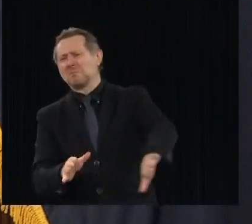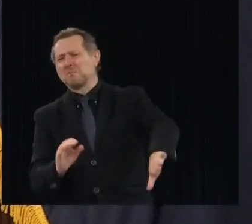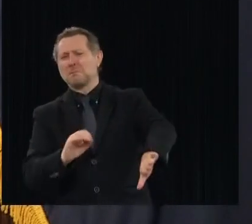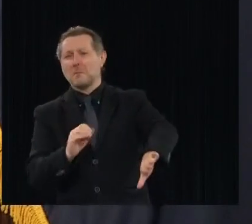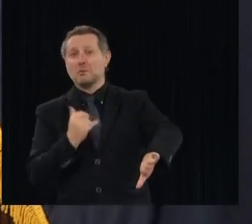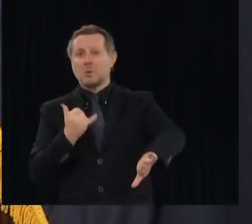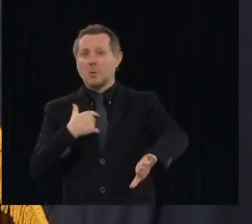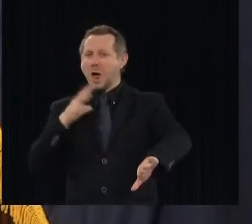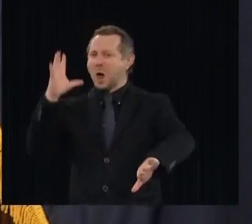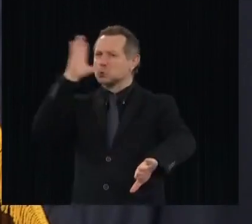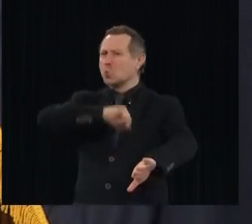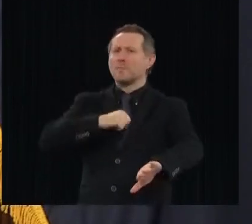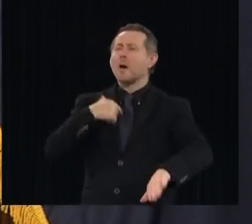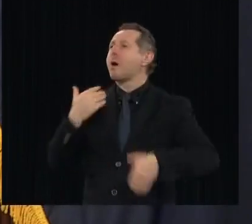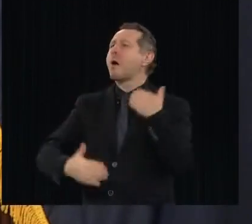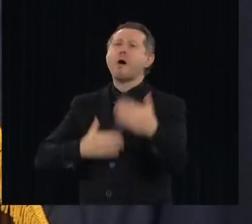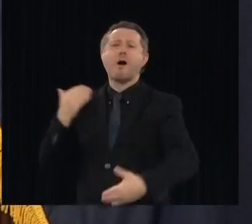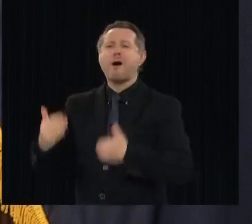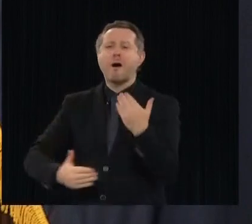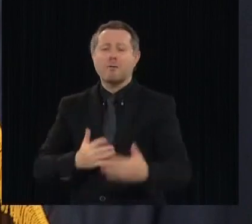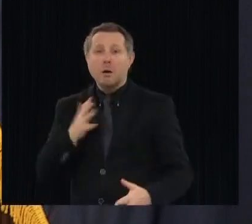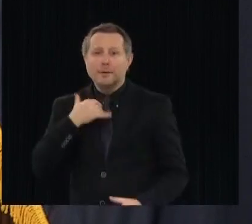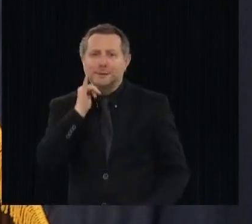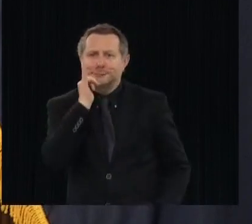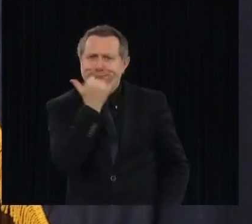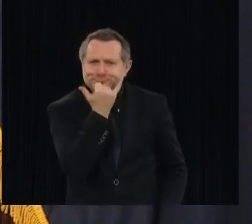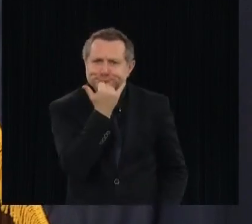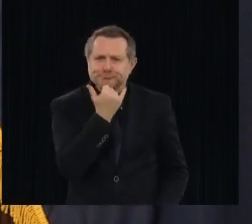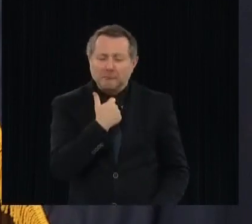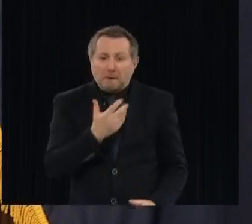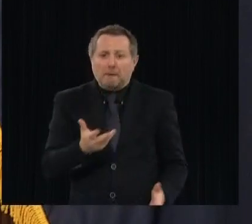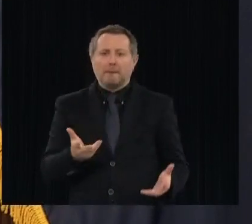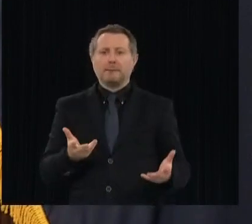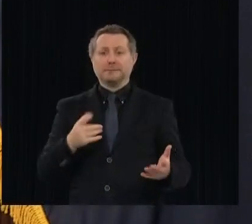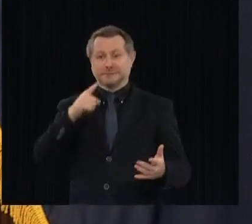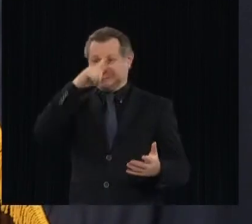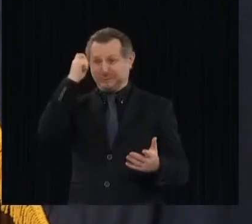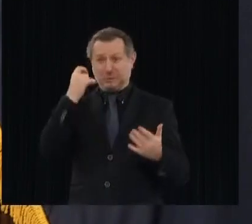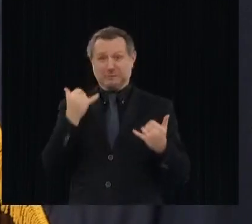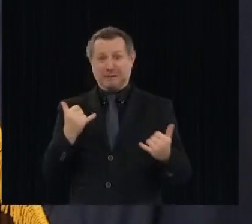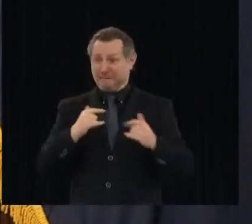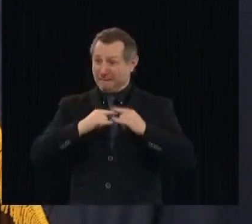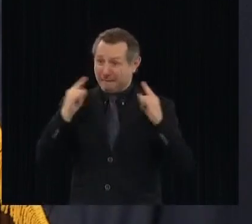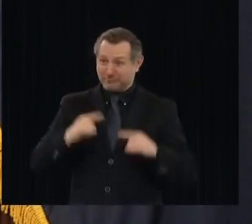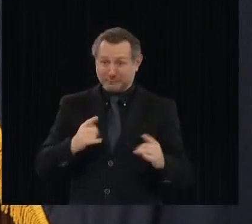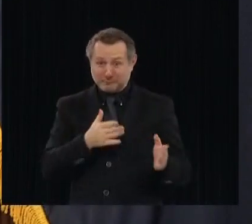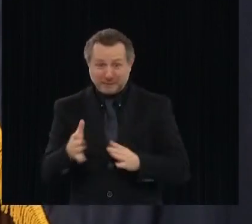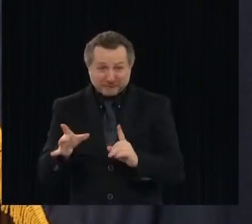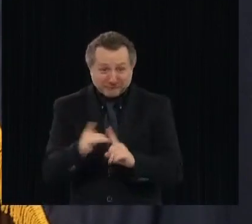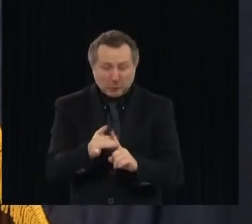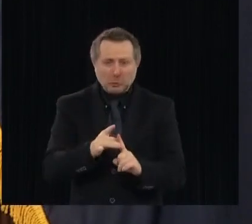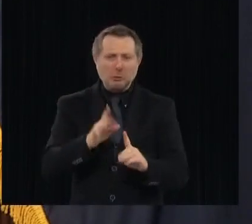SOCIETY. WE WERE TOLD CHILDREN WERE NOT AFFECTED. AND WE HAVE BEEN OPERATING ON THAT BASIS.